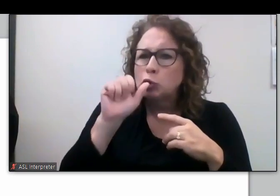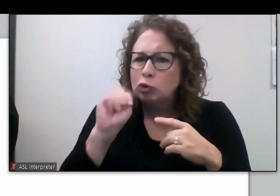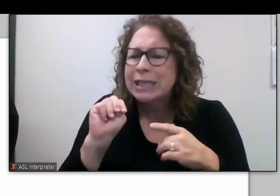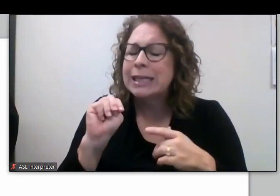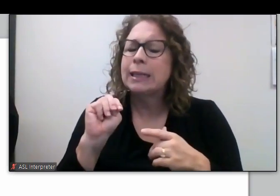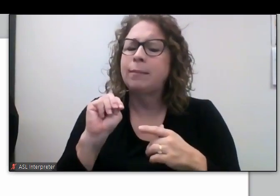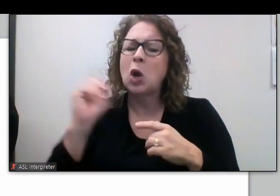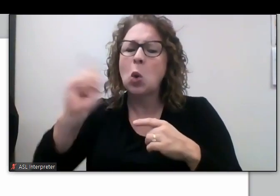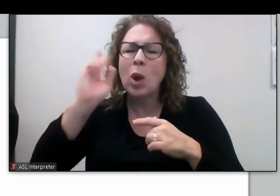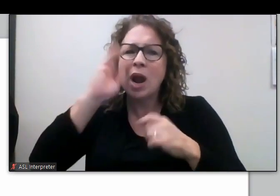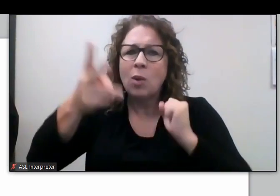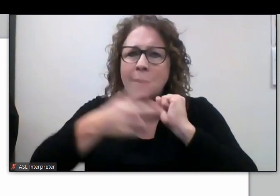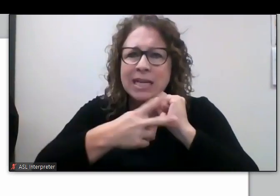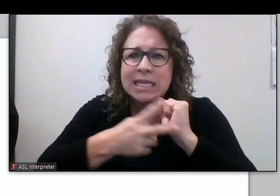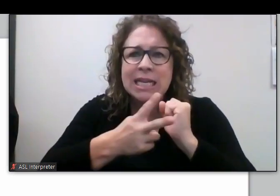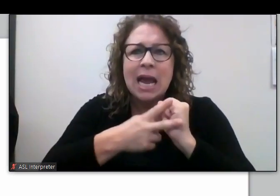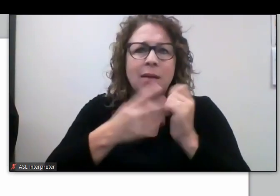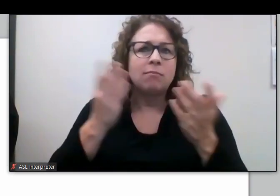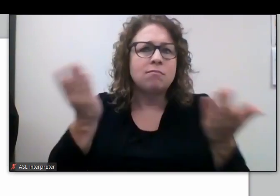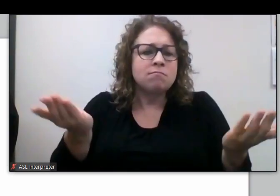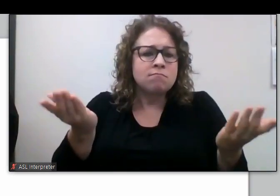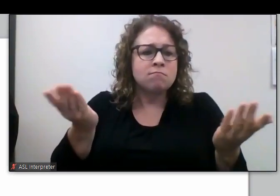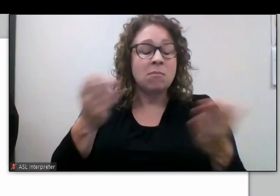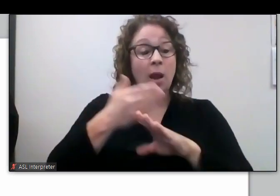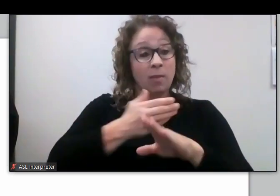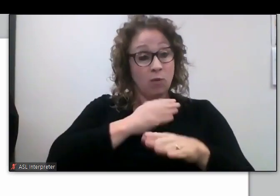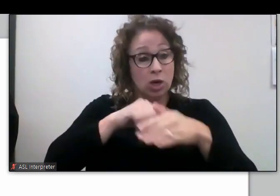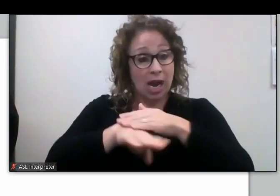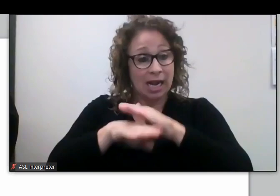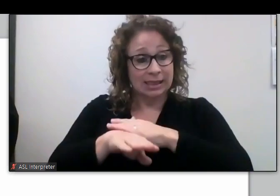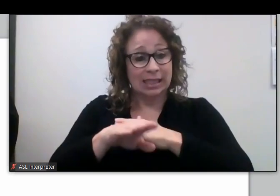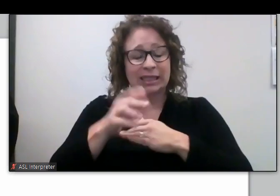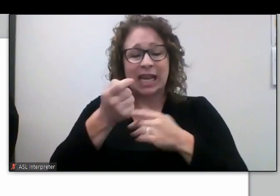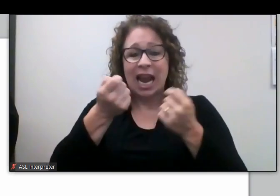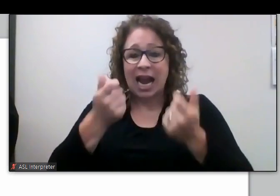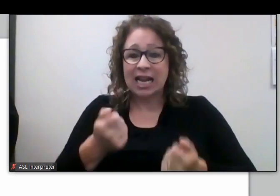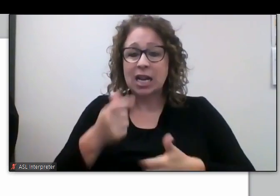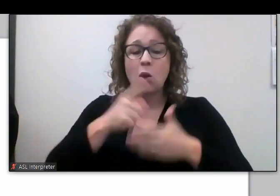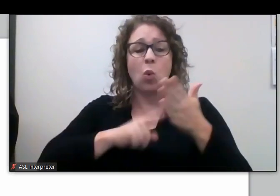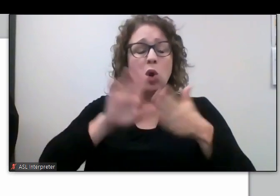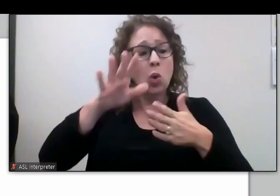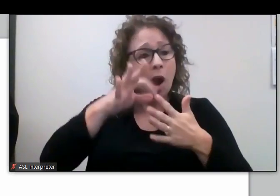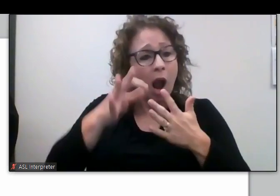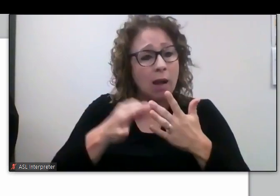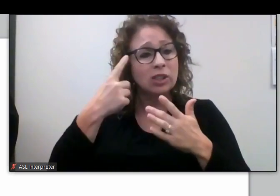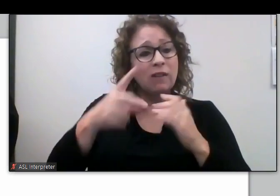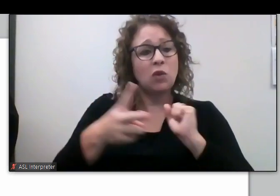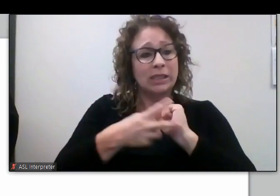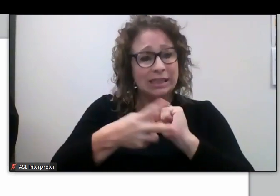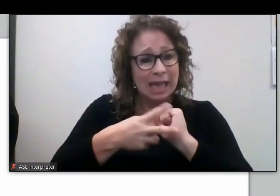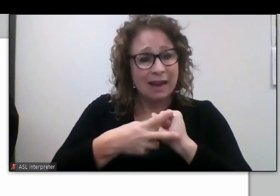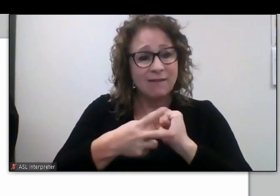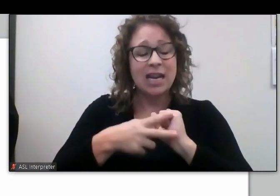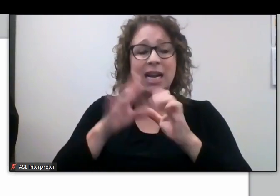where your recording's gonna to be stored before you access and edit it, what your options are for saving transcripts and captions.